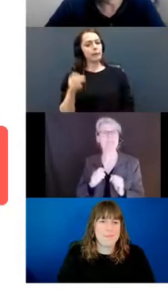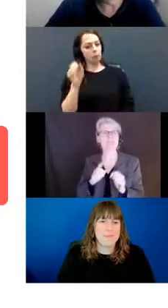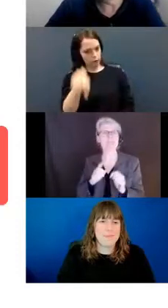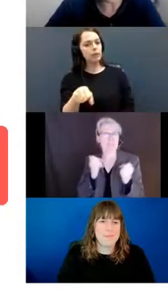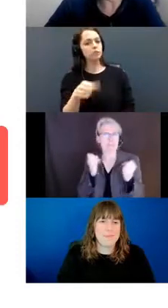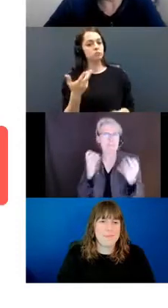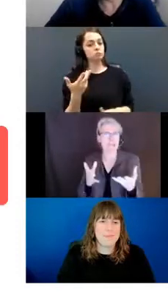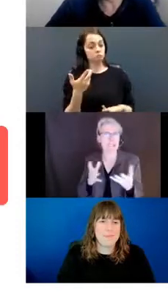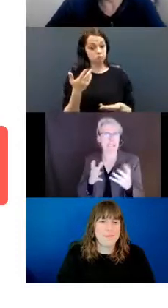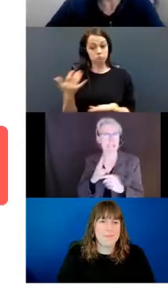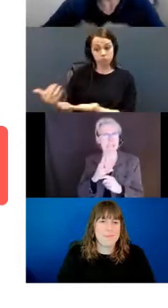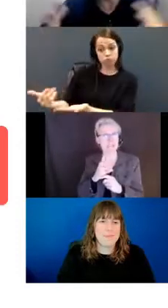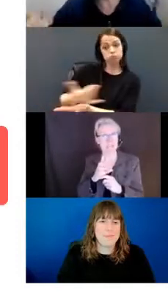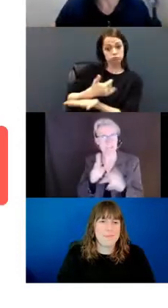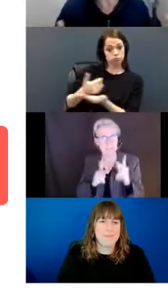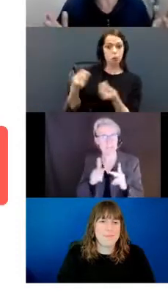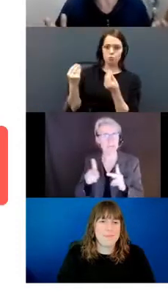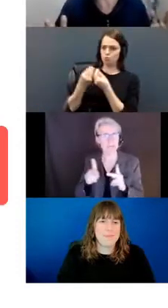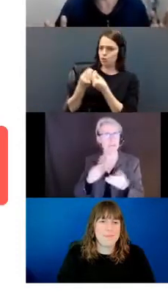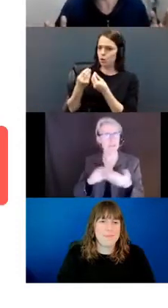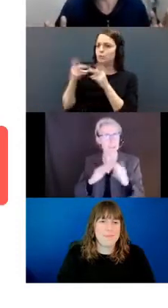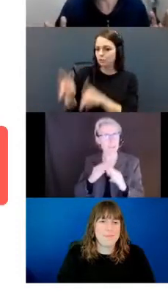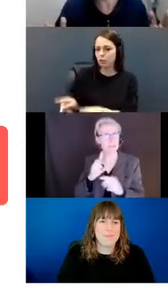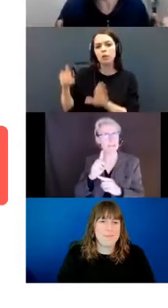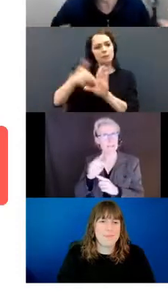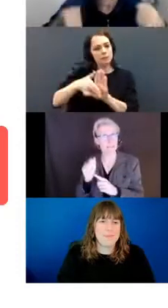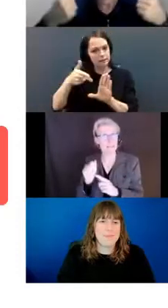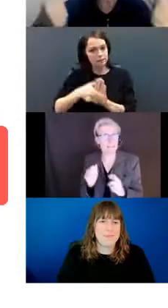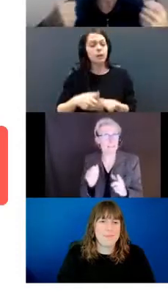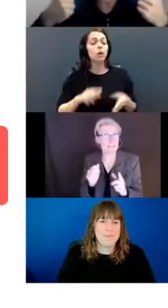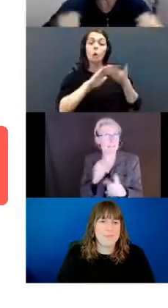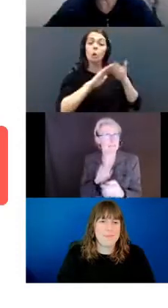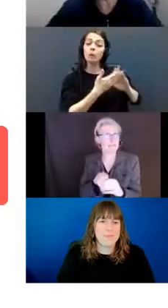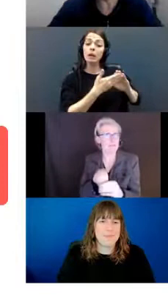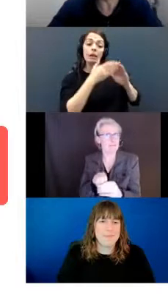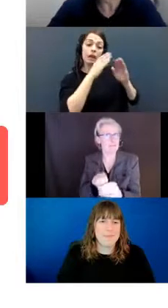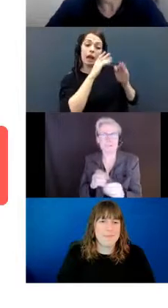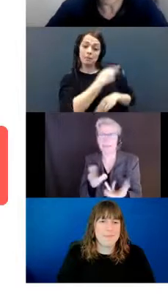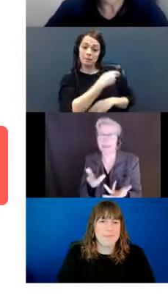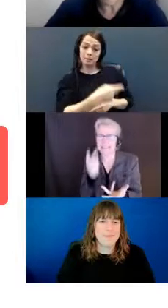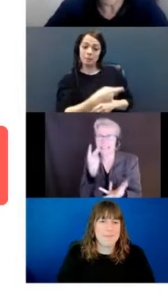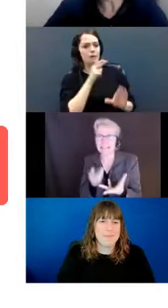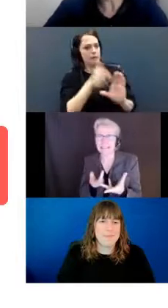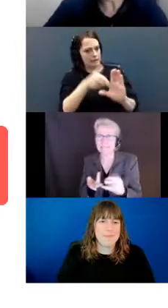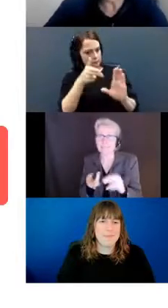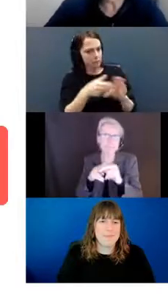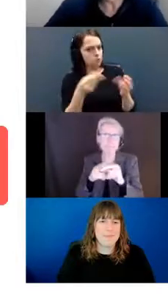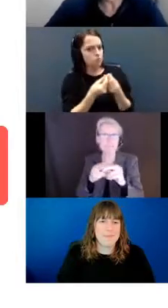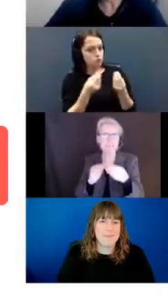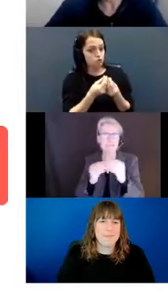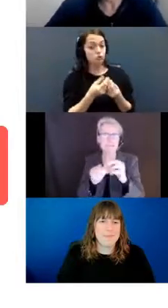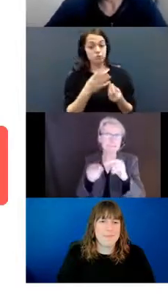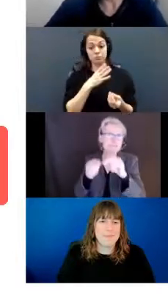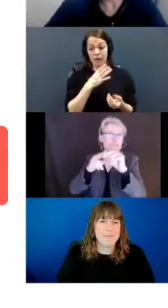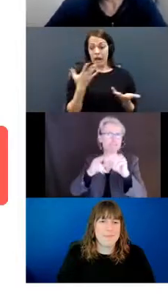the disabled community and we want more right we want to get some um engagement from the disabled